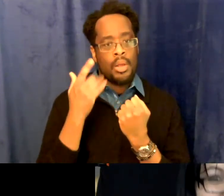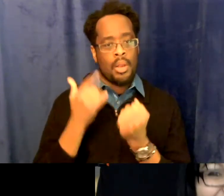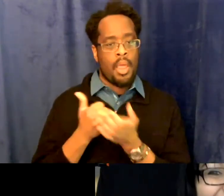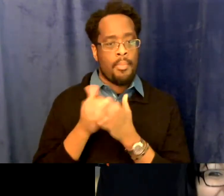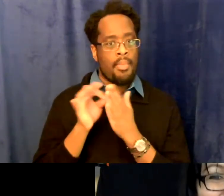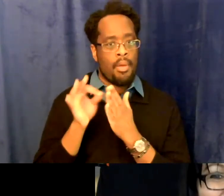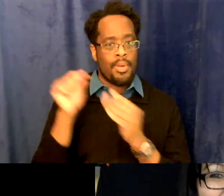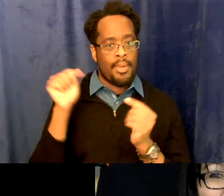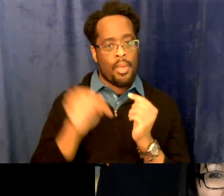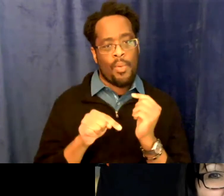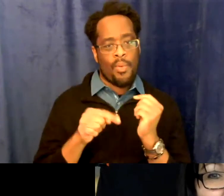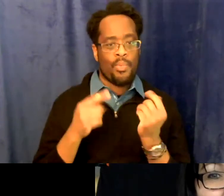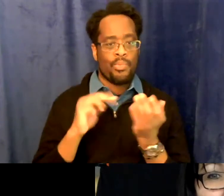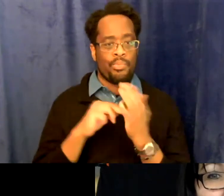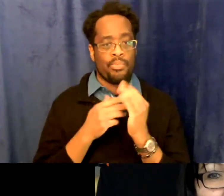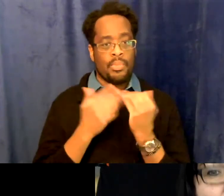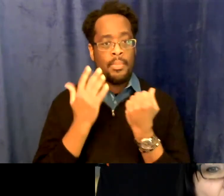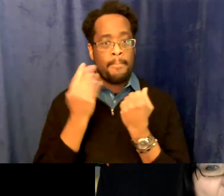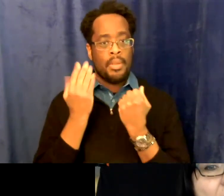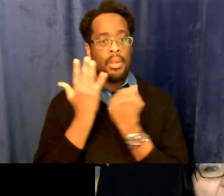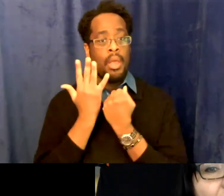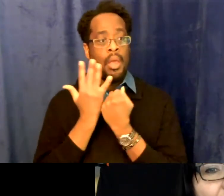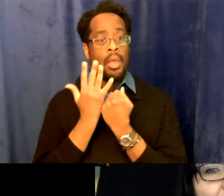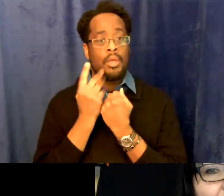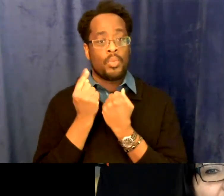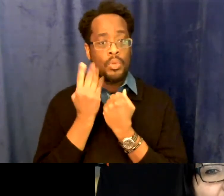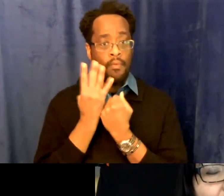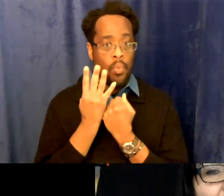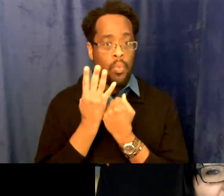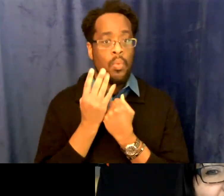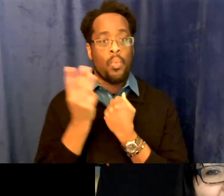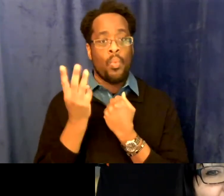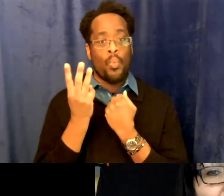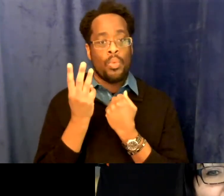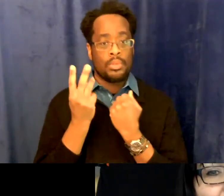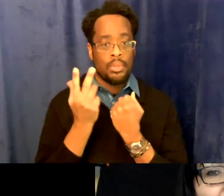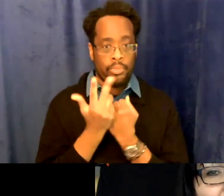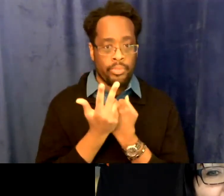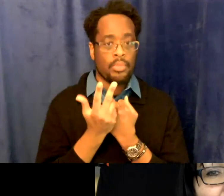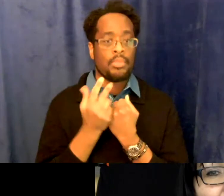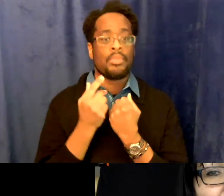why because um you usually count down for monday so you have monday tuesday wednesday